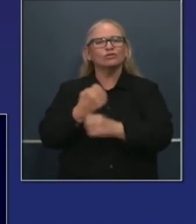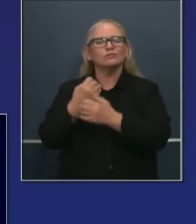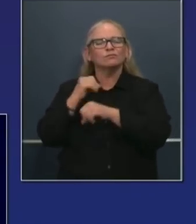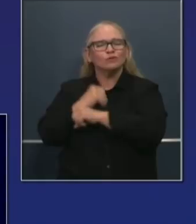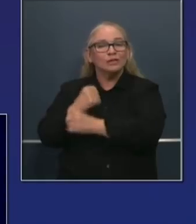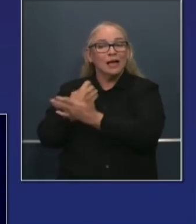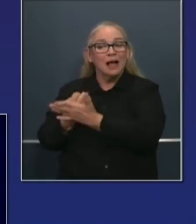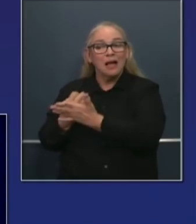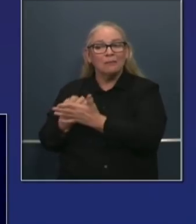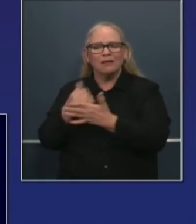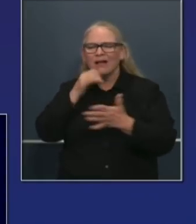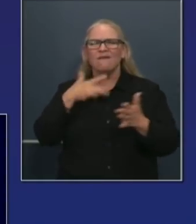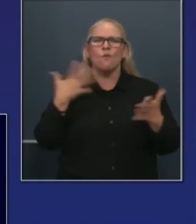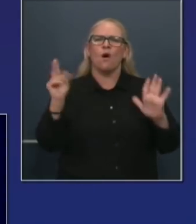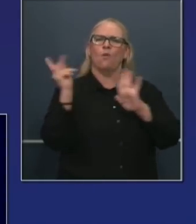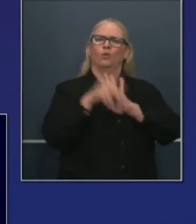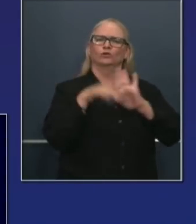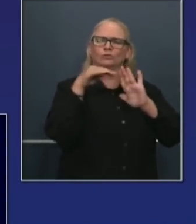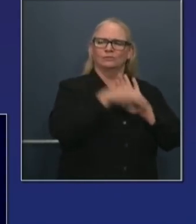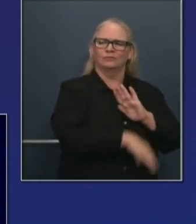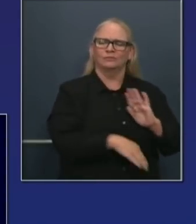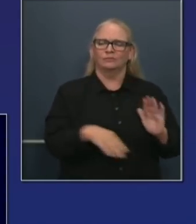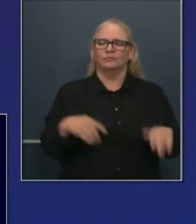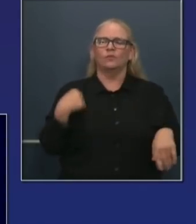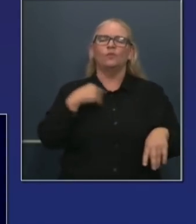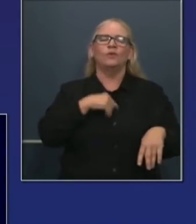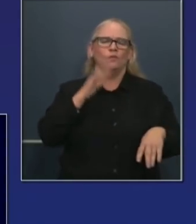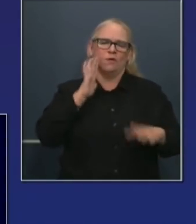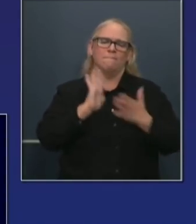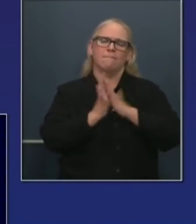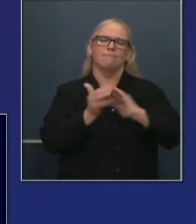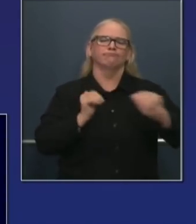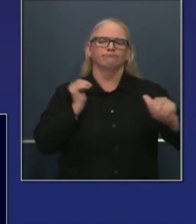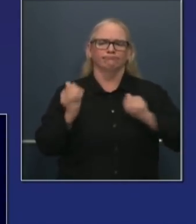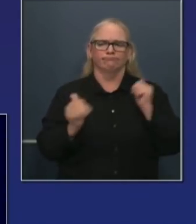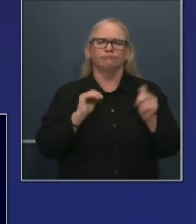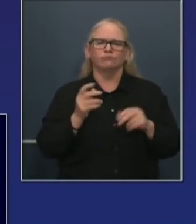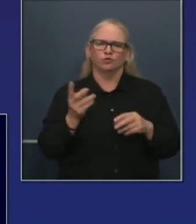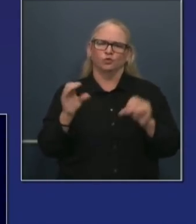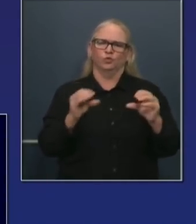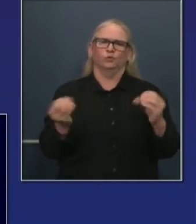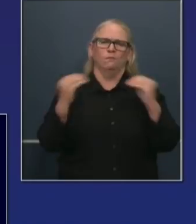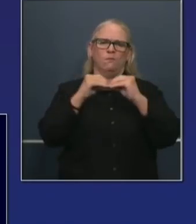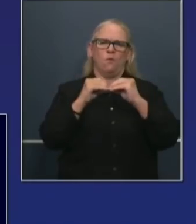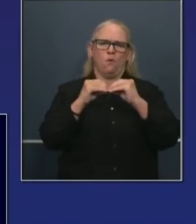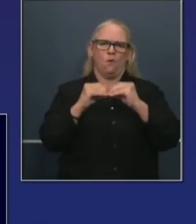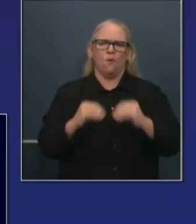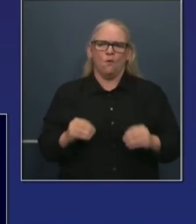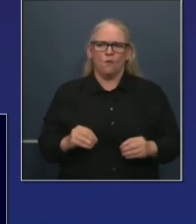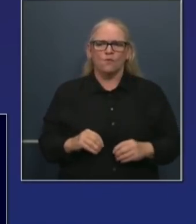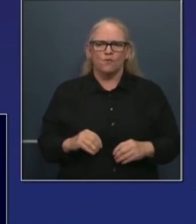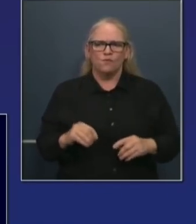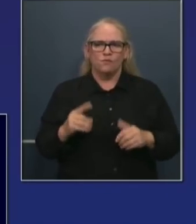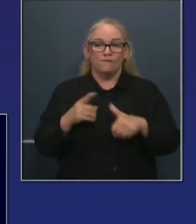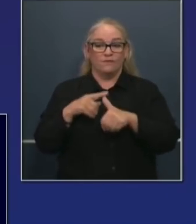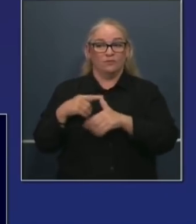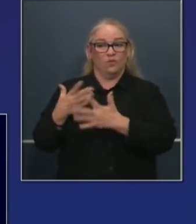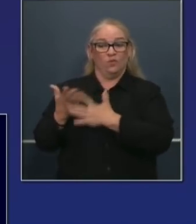SO FOUNDATIONAL AND THESE ARE CRITICAL AND PROTECTING ESSENTIAL WORKERS AND SO WE'RE WILLING TO BE AGGRESSIVELY